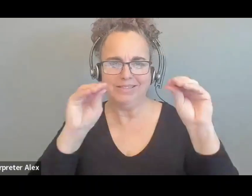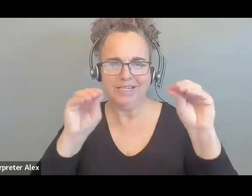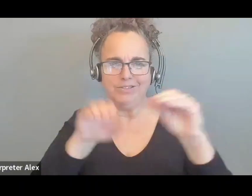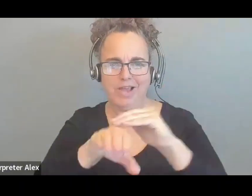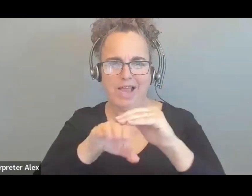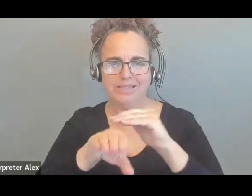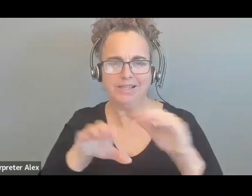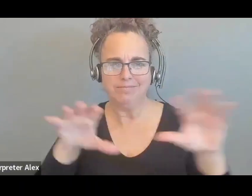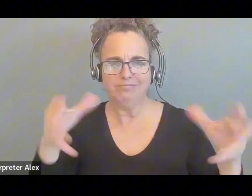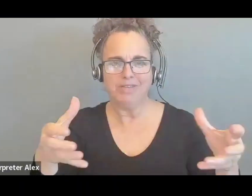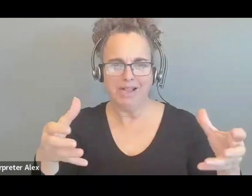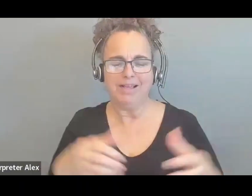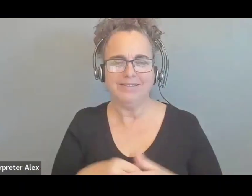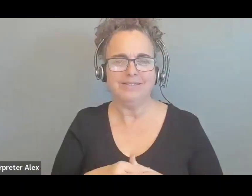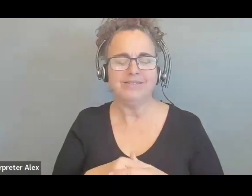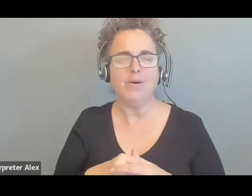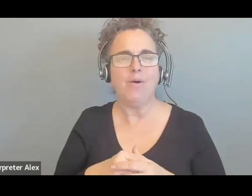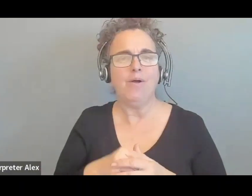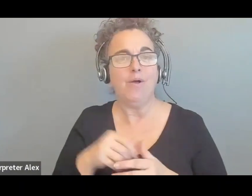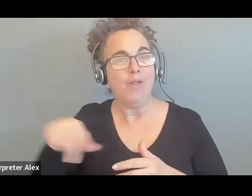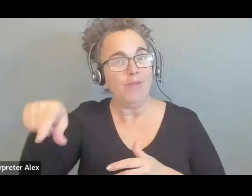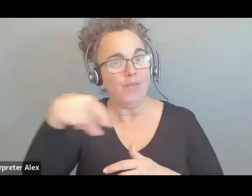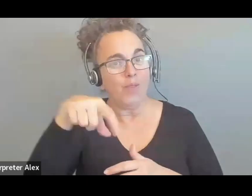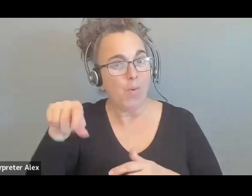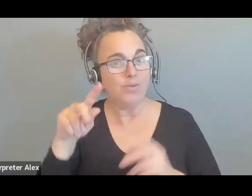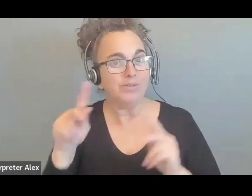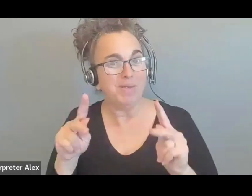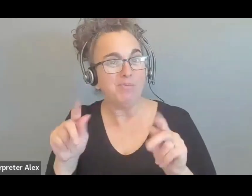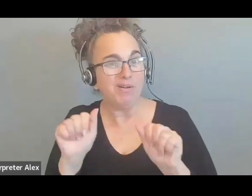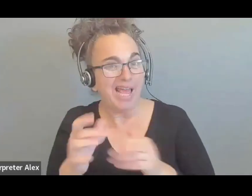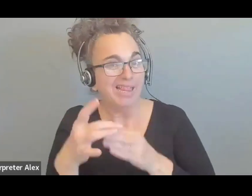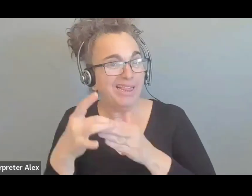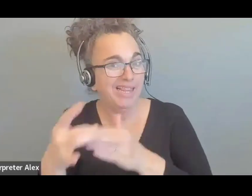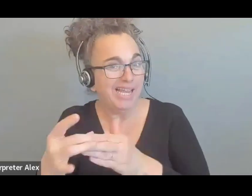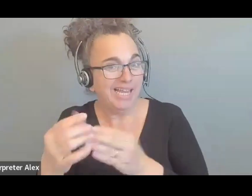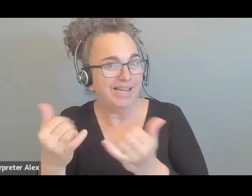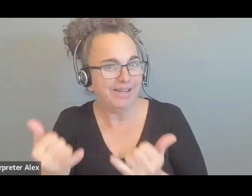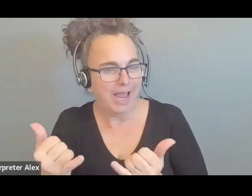to lead in this way, in a way that is different.